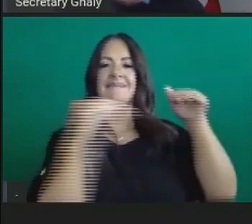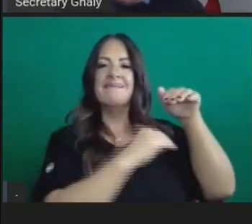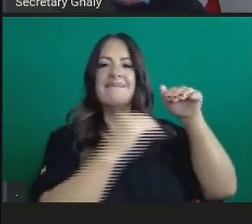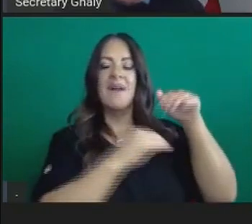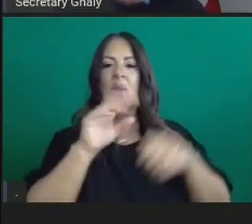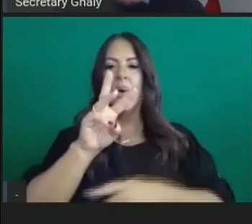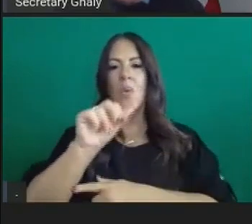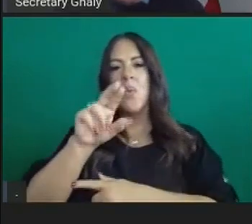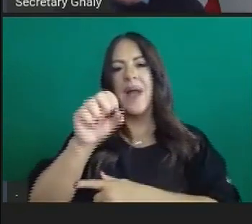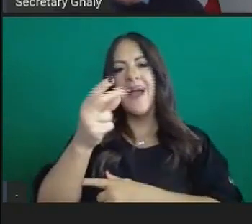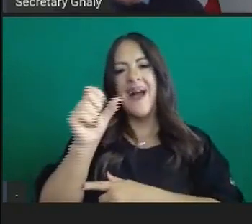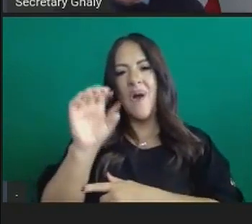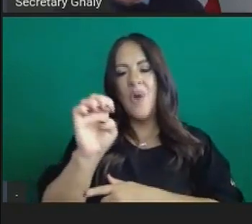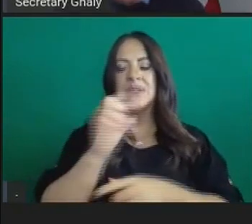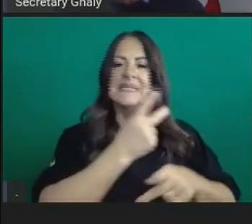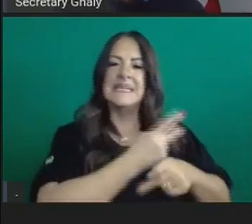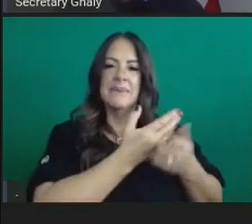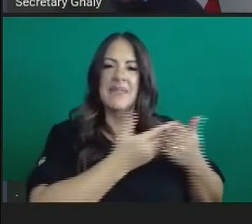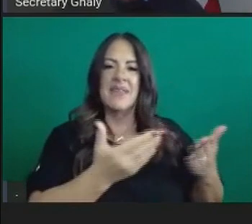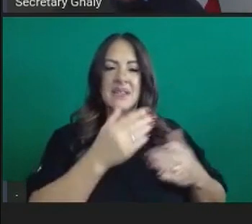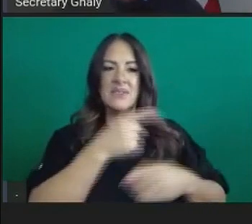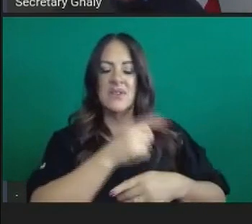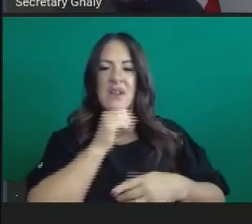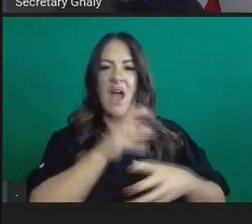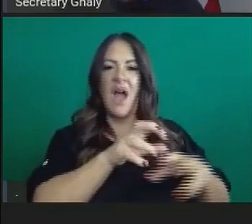EXPECT IN EACH UNIT. SUPPLY THAT ARE READILY